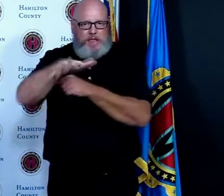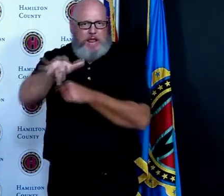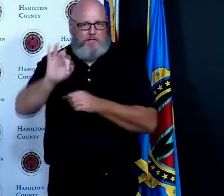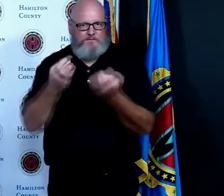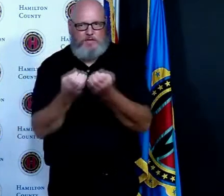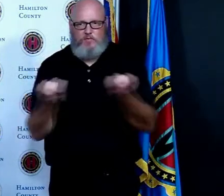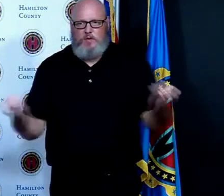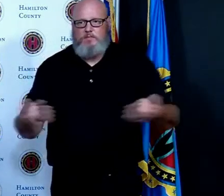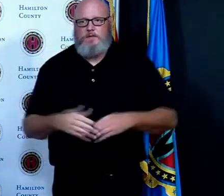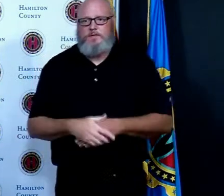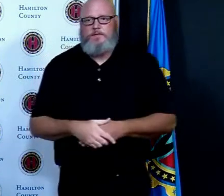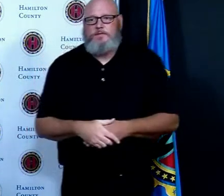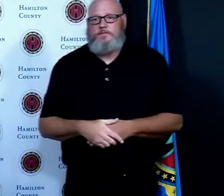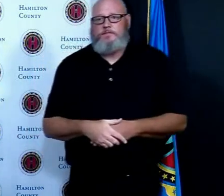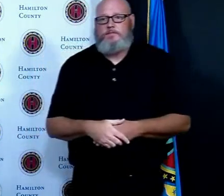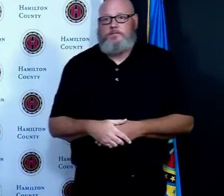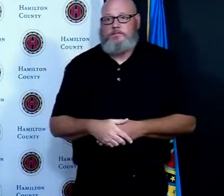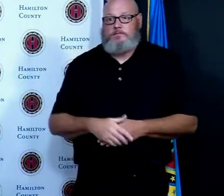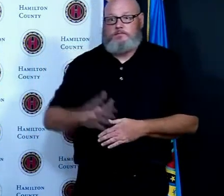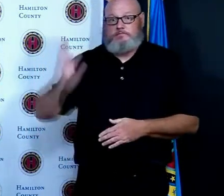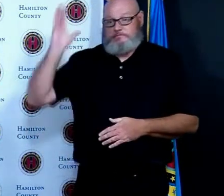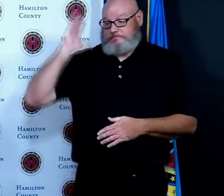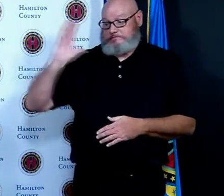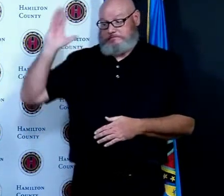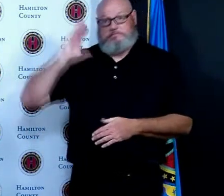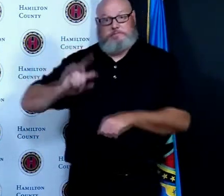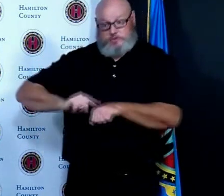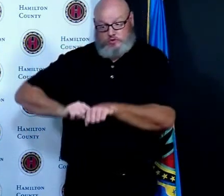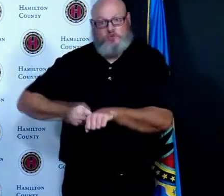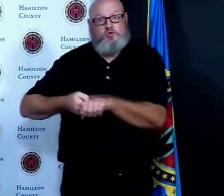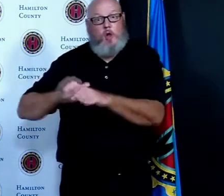without the instruments and we have a lot more knowledge about what's necessary to move forward